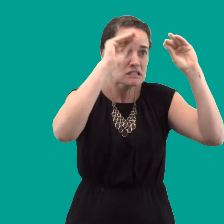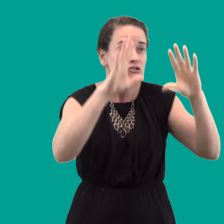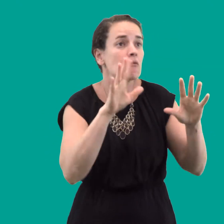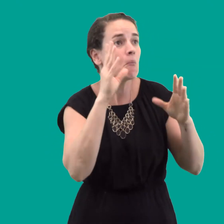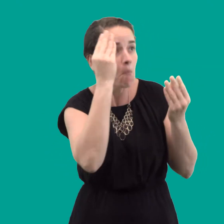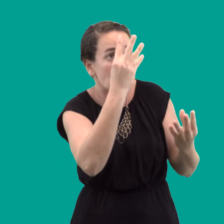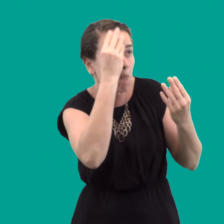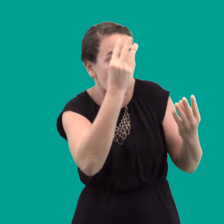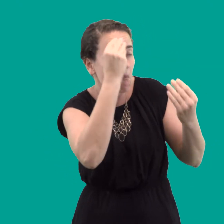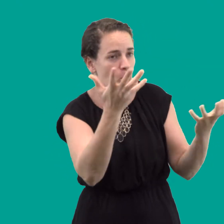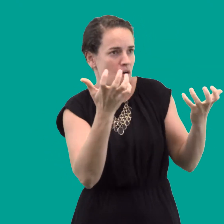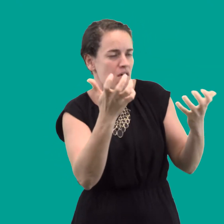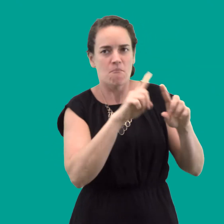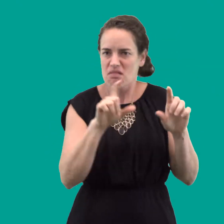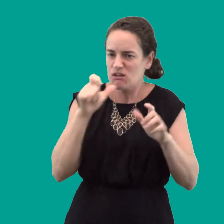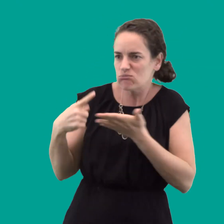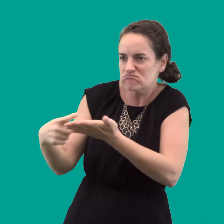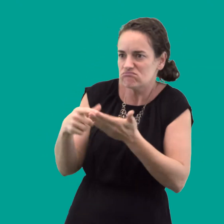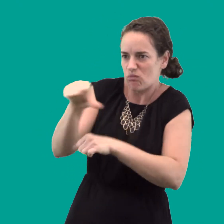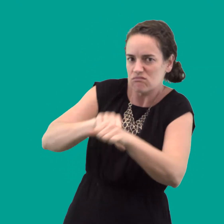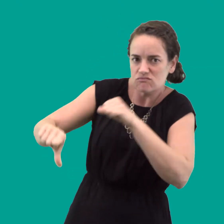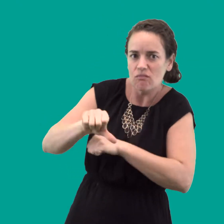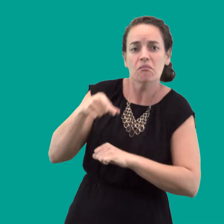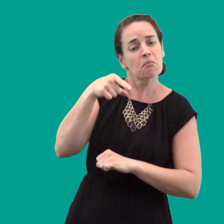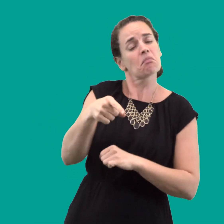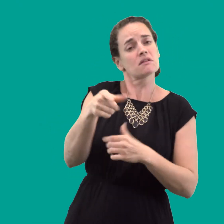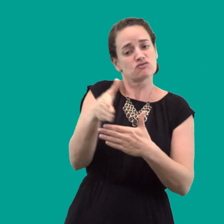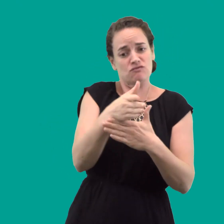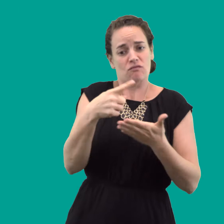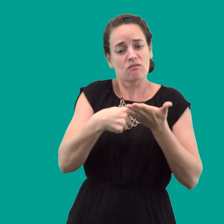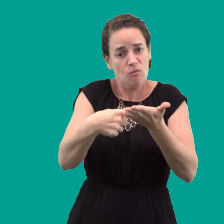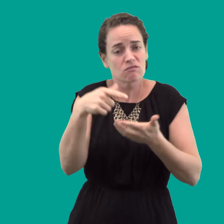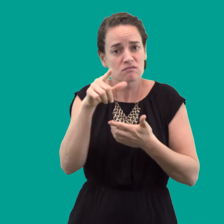And rely on the teacher to provide information.